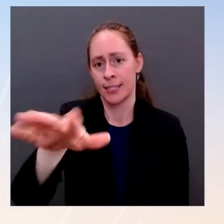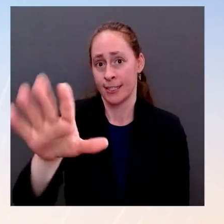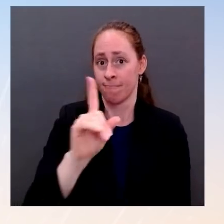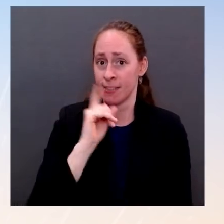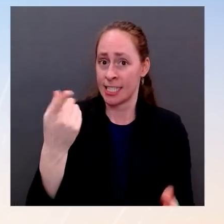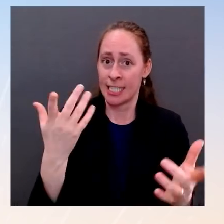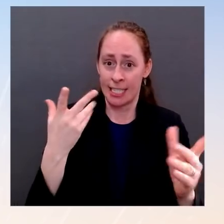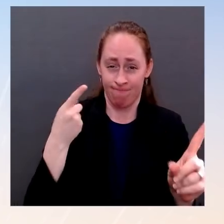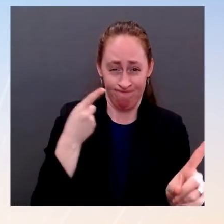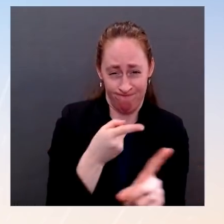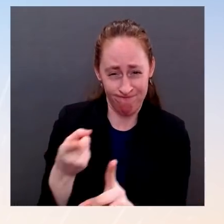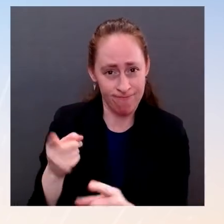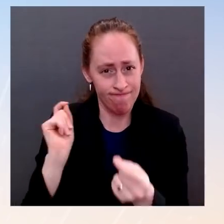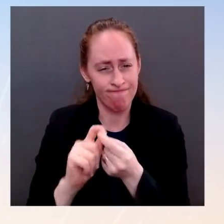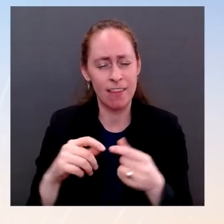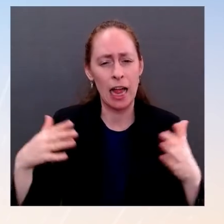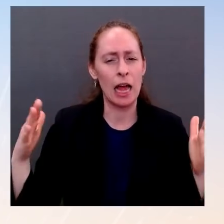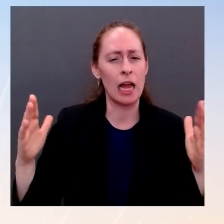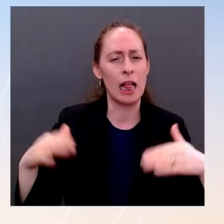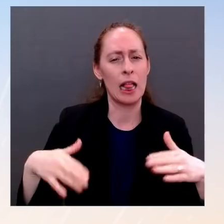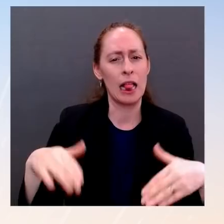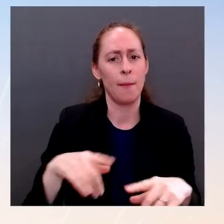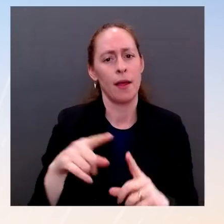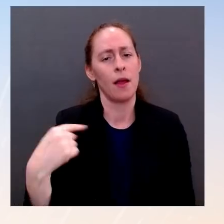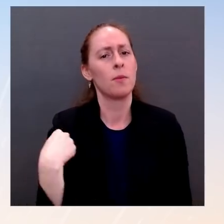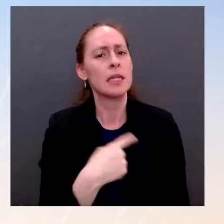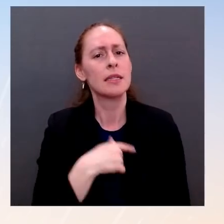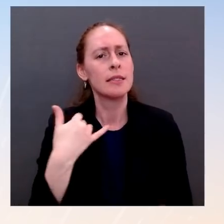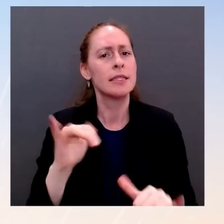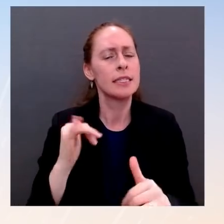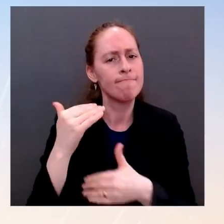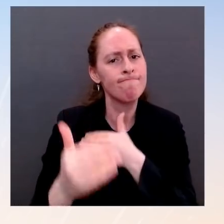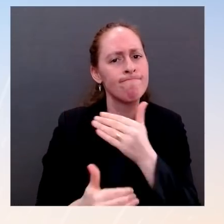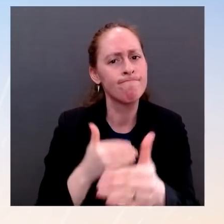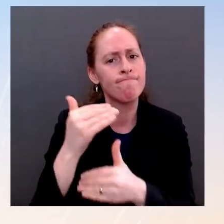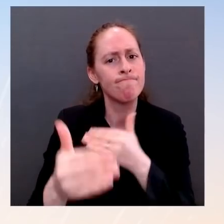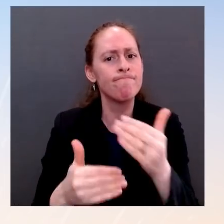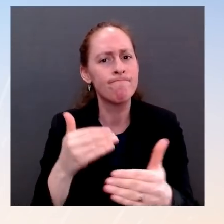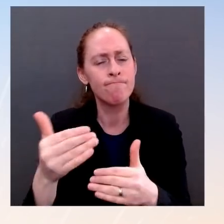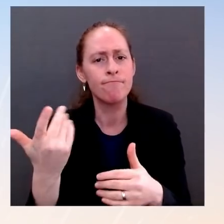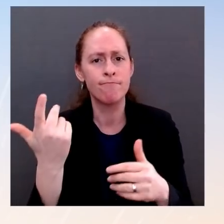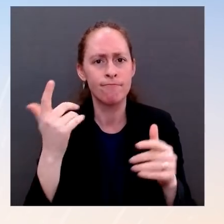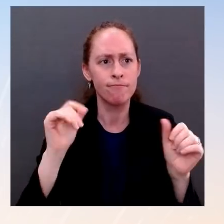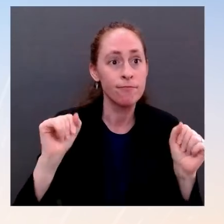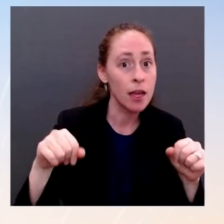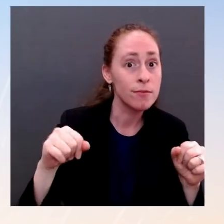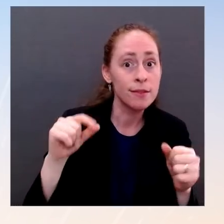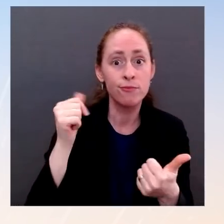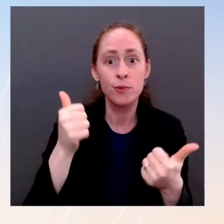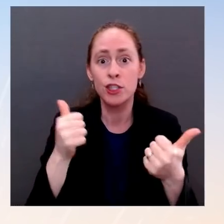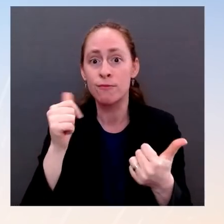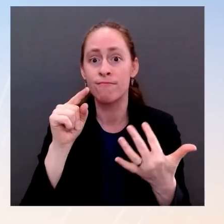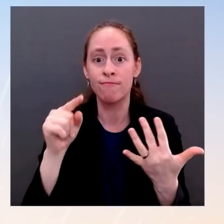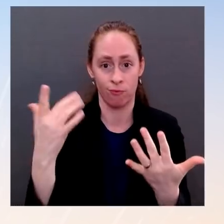geopolitical contingencies since before Thanksgiving. The White House has coordinated extensive outreach by agencies